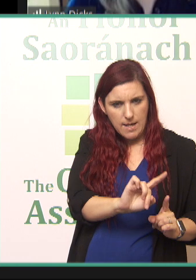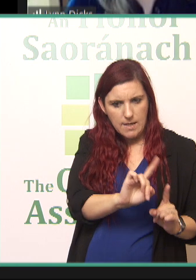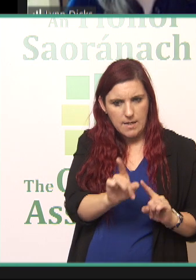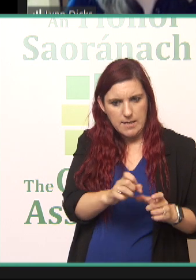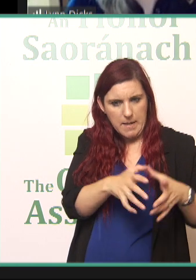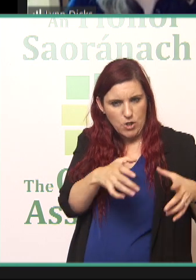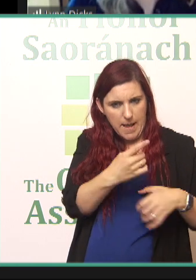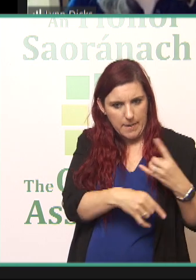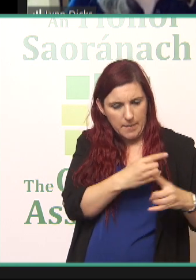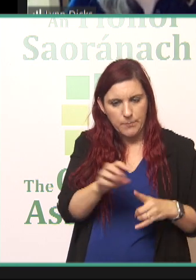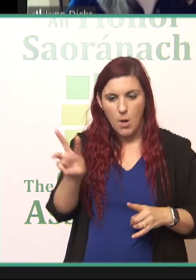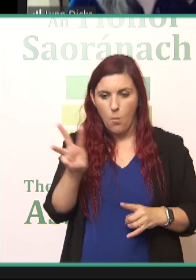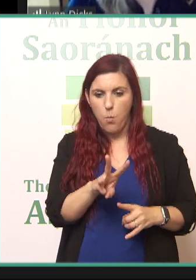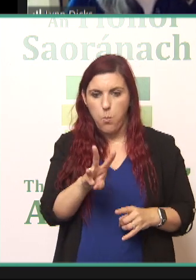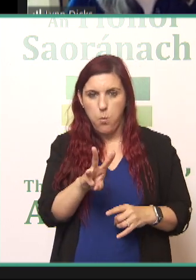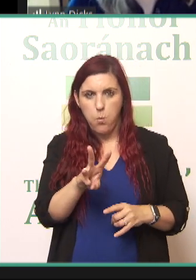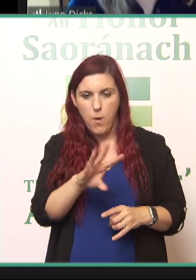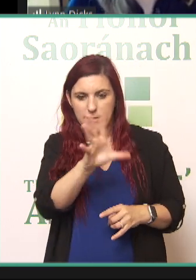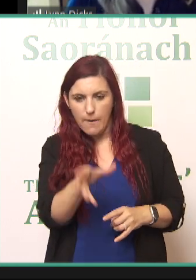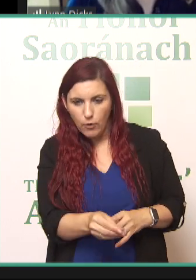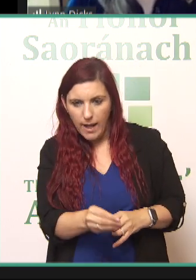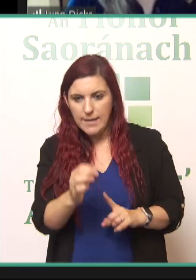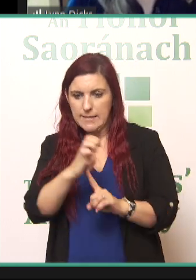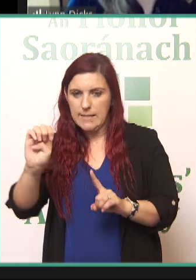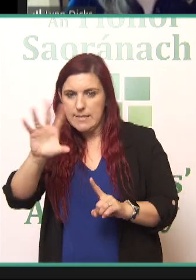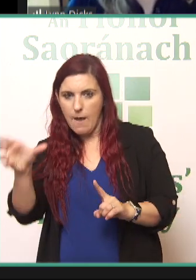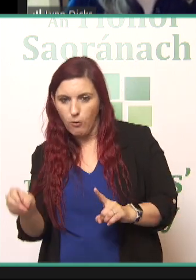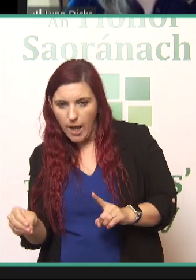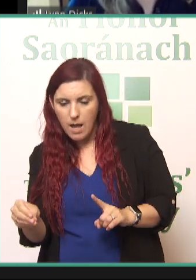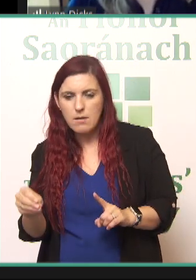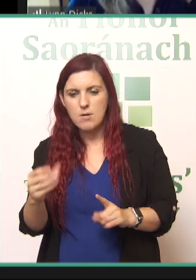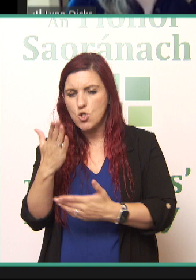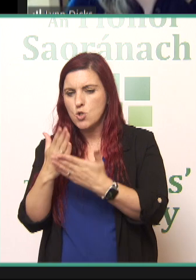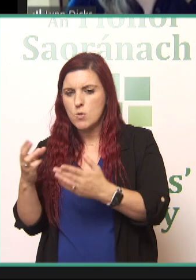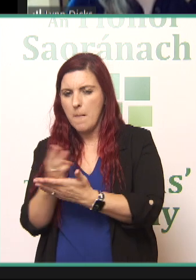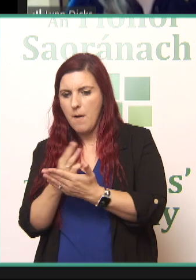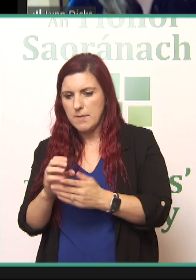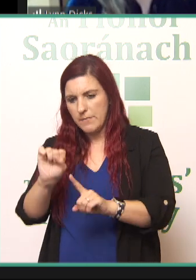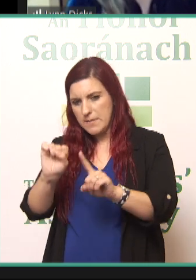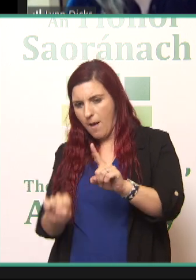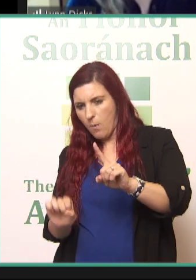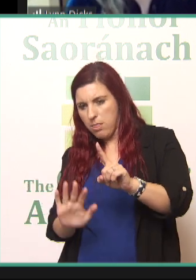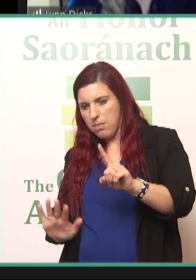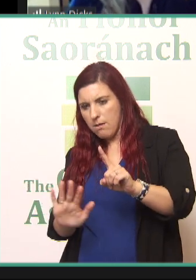you've got West Africa East Africa and um some parts of of more southerly in Africa these are